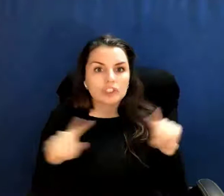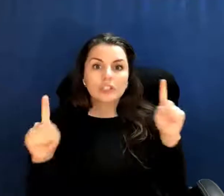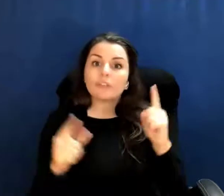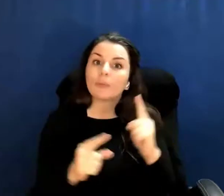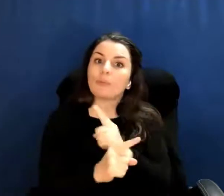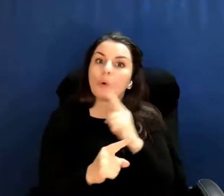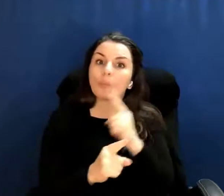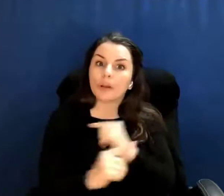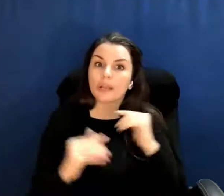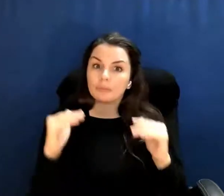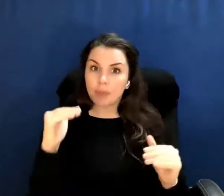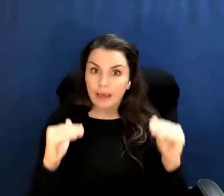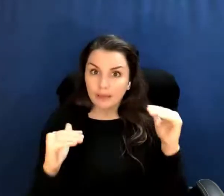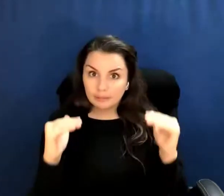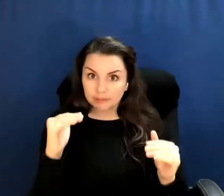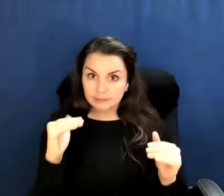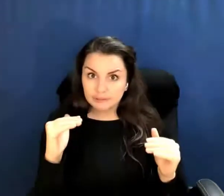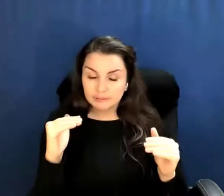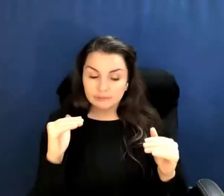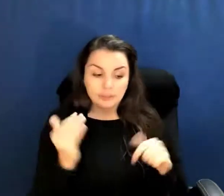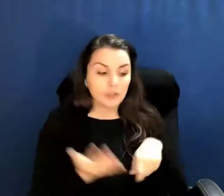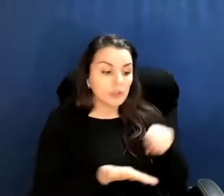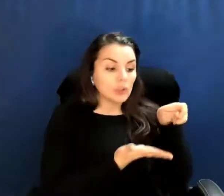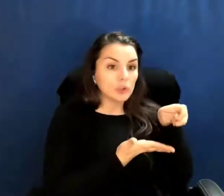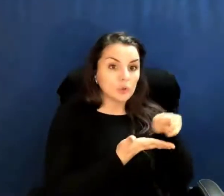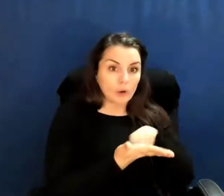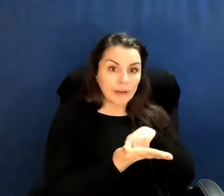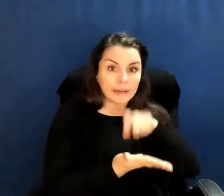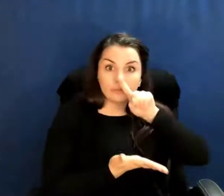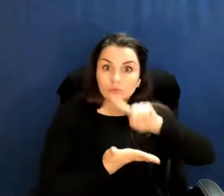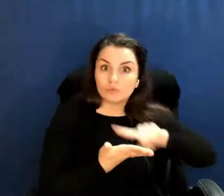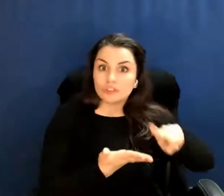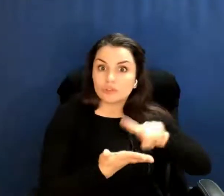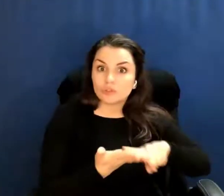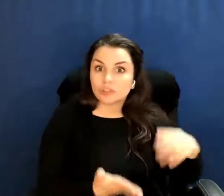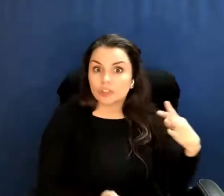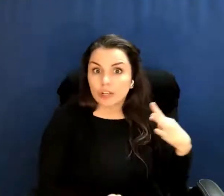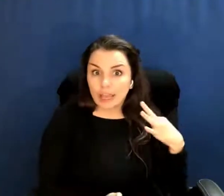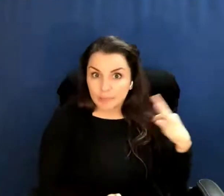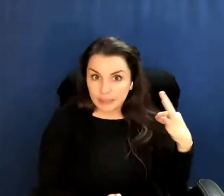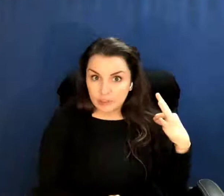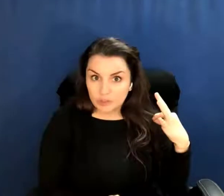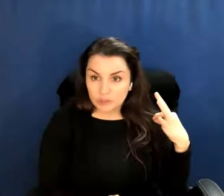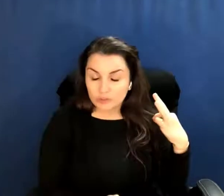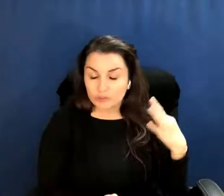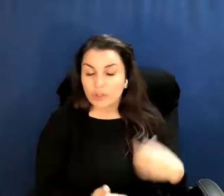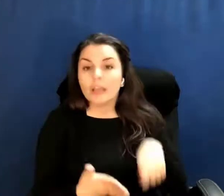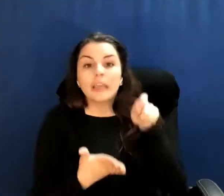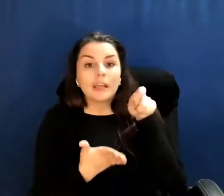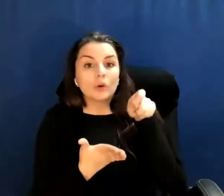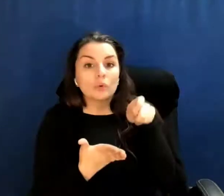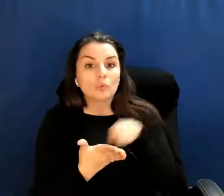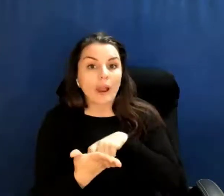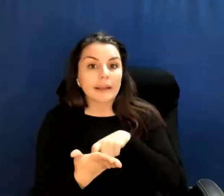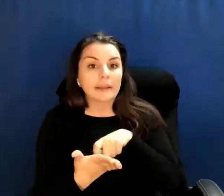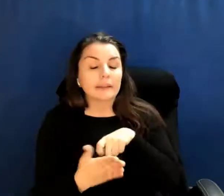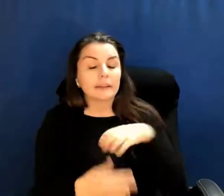between writing a research application and writing an application that really showcases